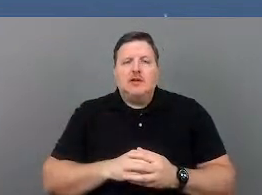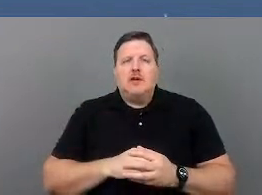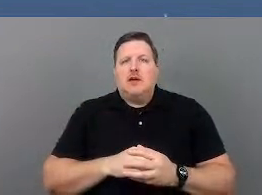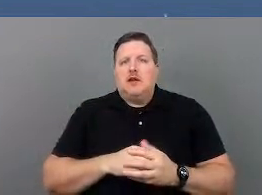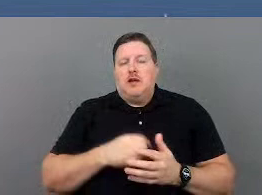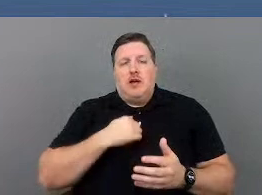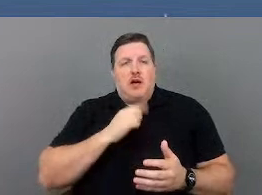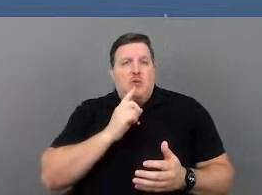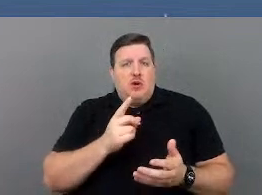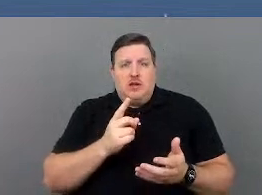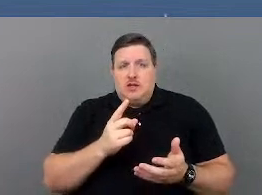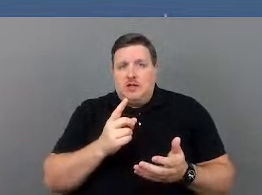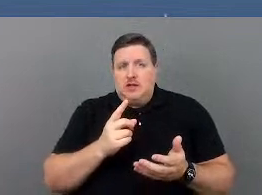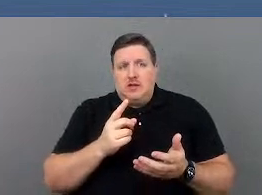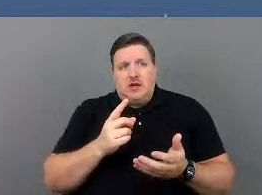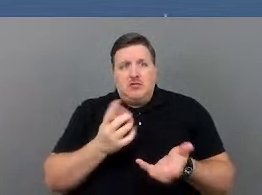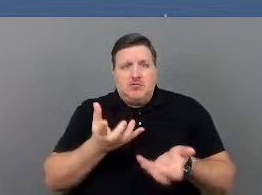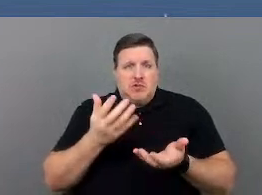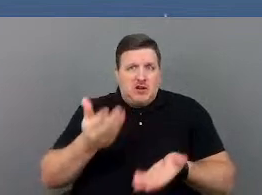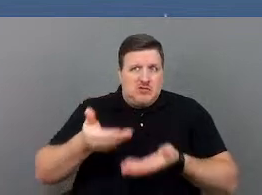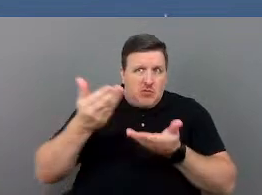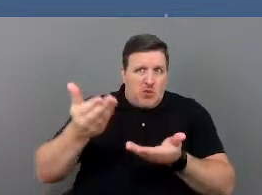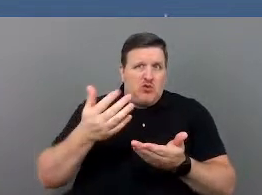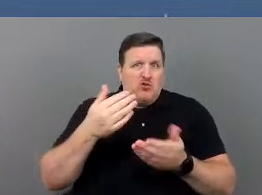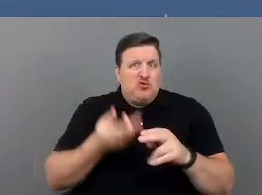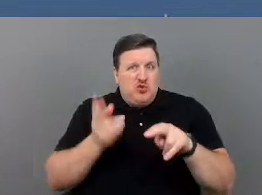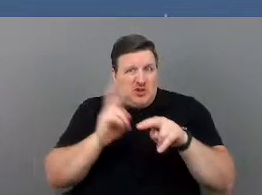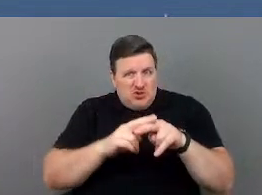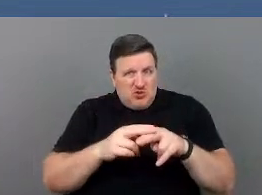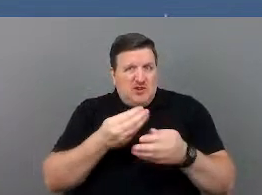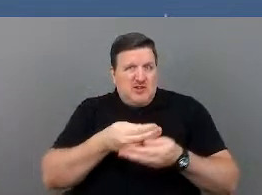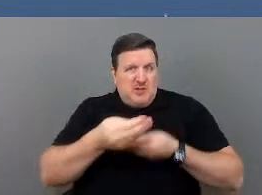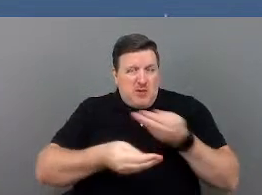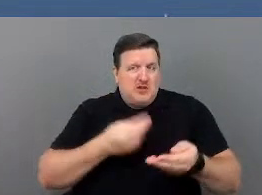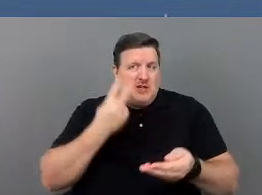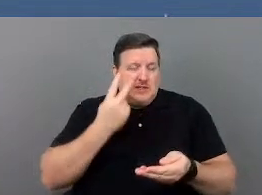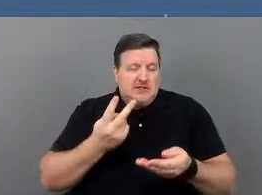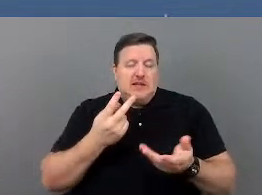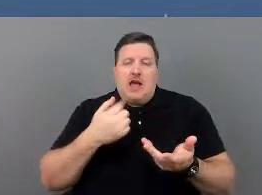THE BUDGET. I THINK THAT IF WE REALLY WANT TO INVEST